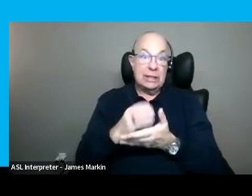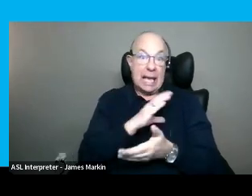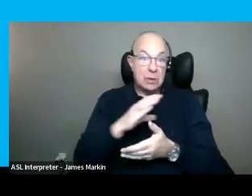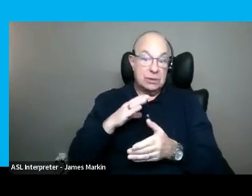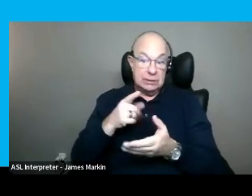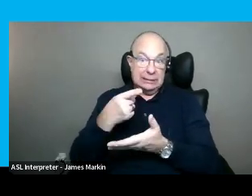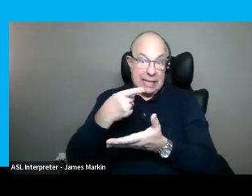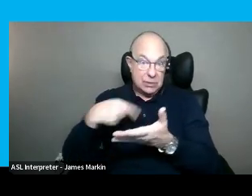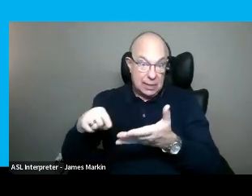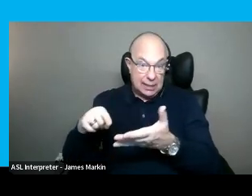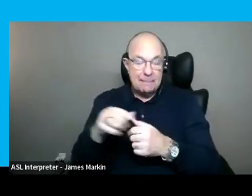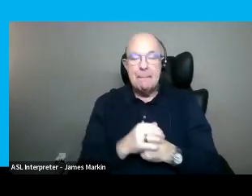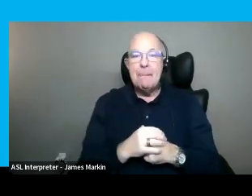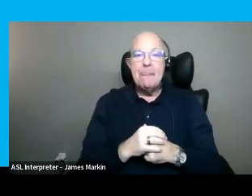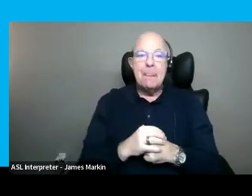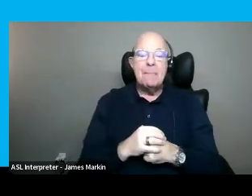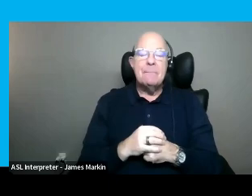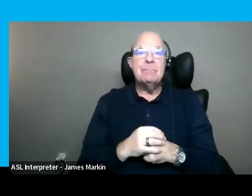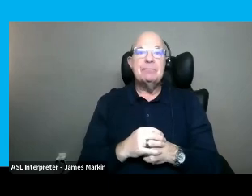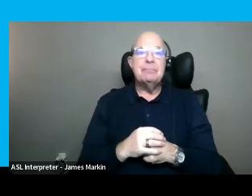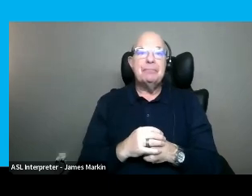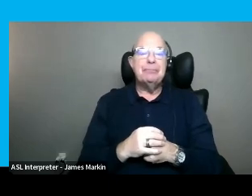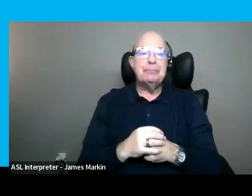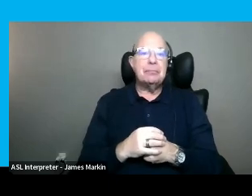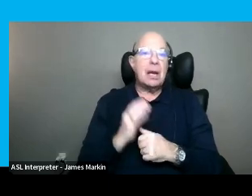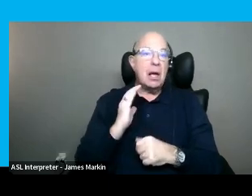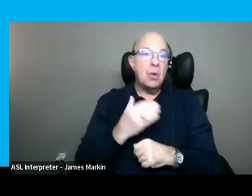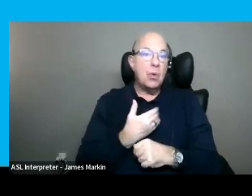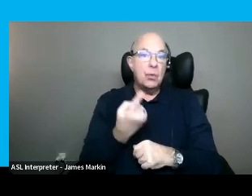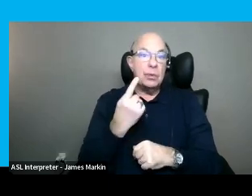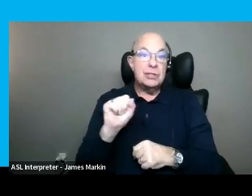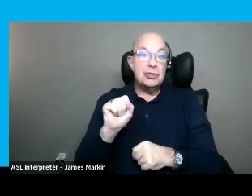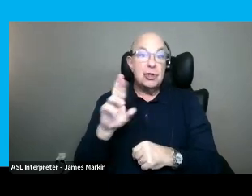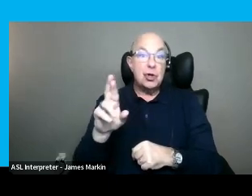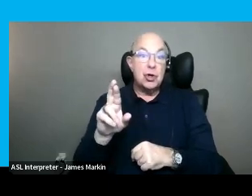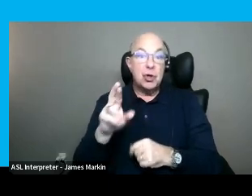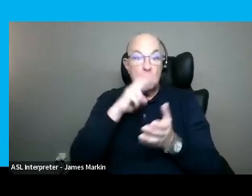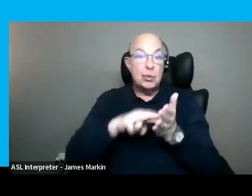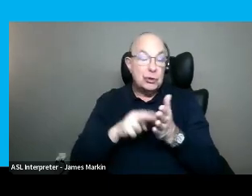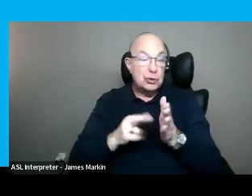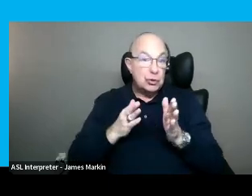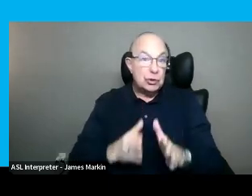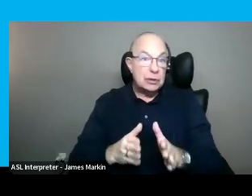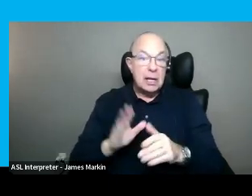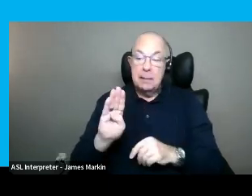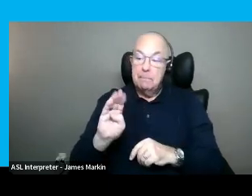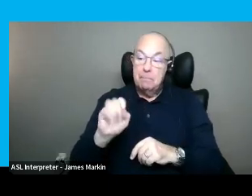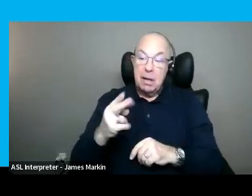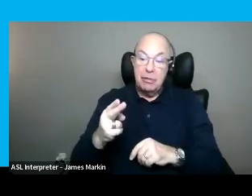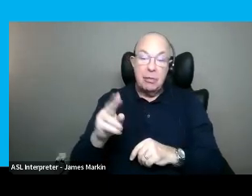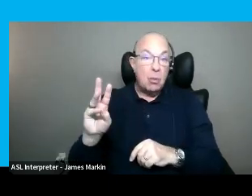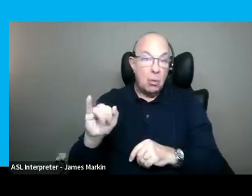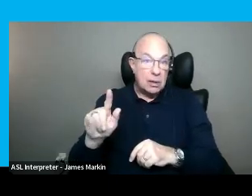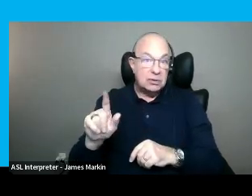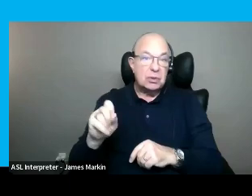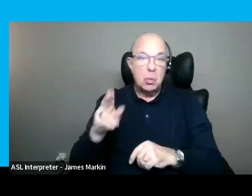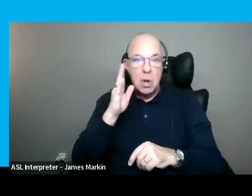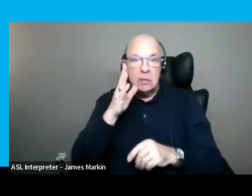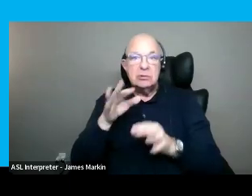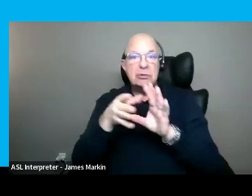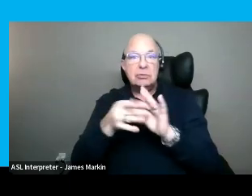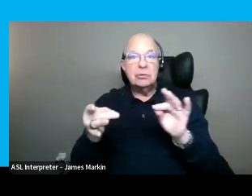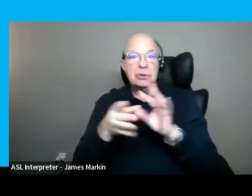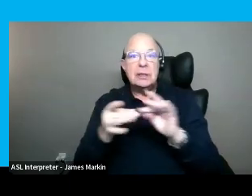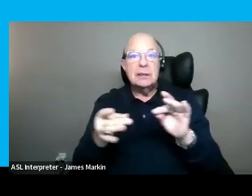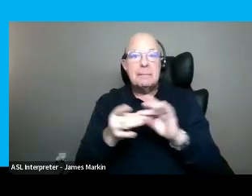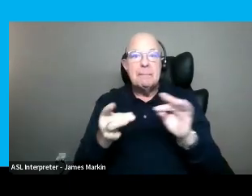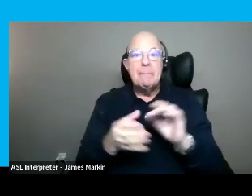Melissa Wong (she/her), SPT: And our… our… one of our senior research… researchers, Beth Wilson, will share, highlights and analysis of the city budget.